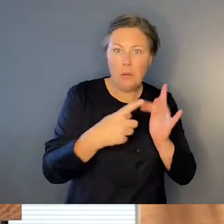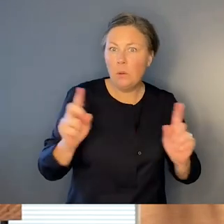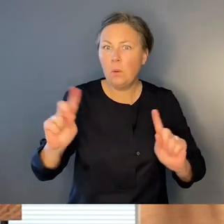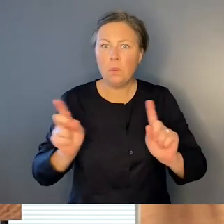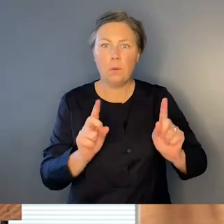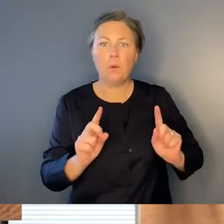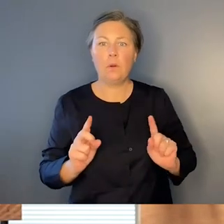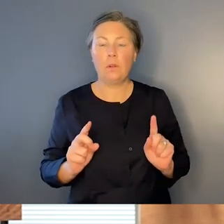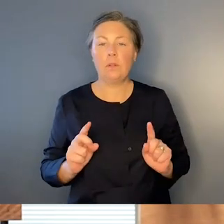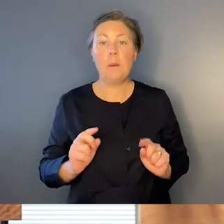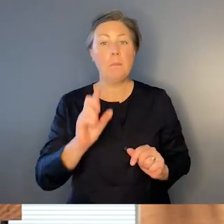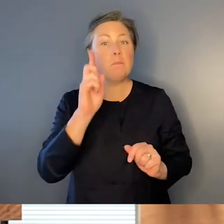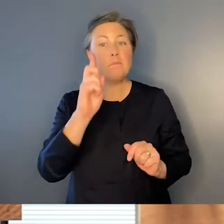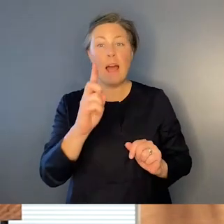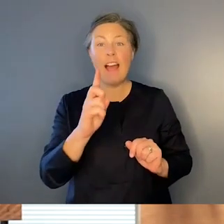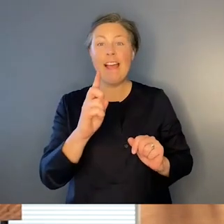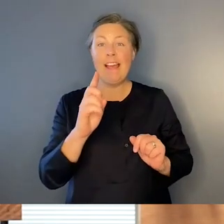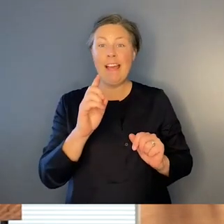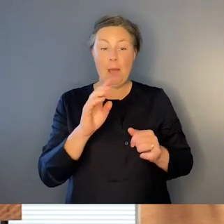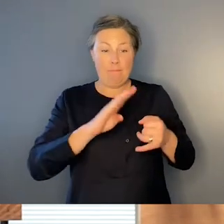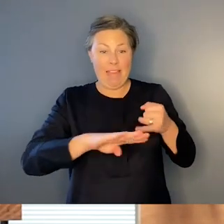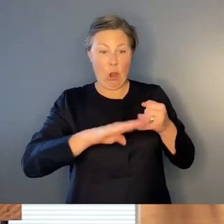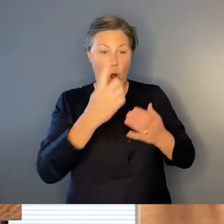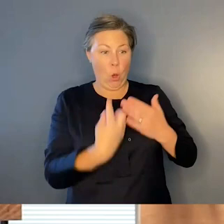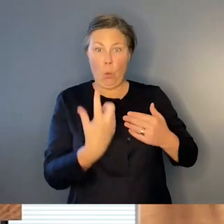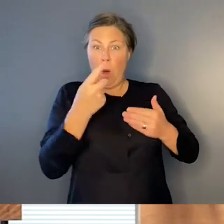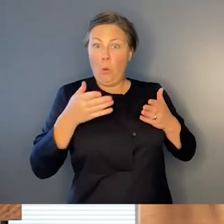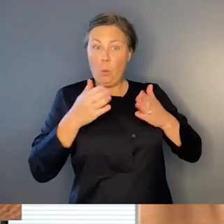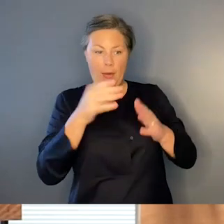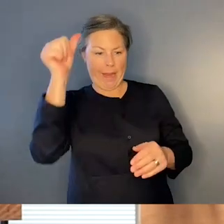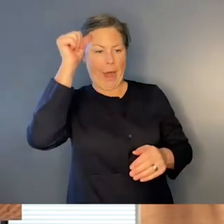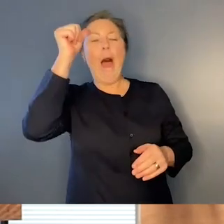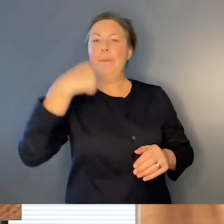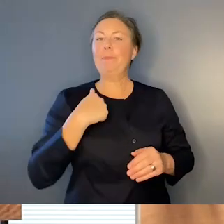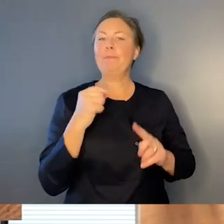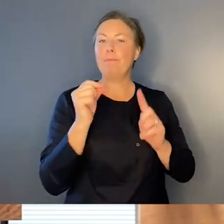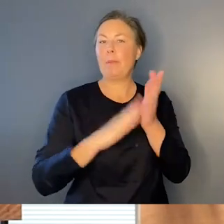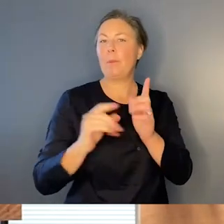However, many of the symptoms we've described that are associated with menopause,